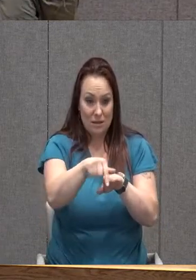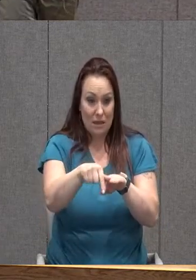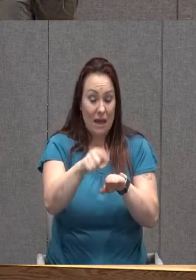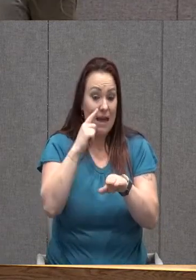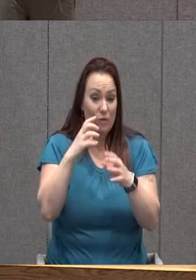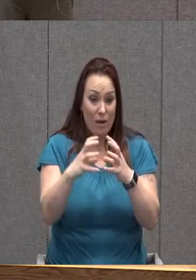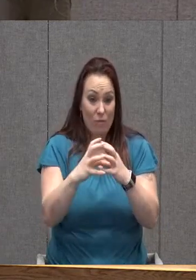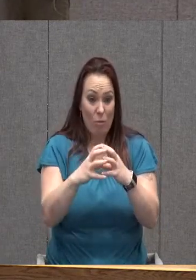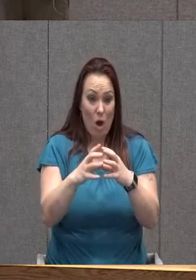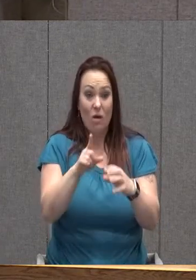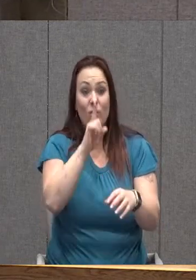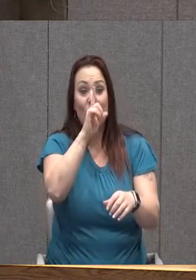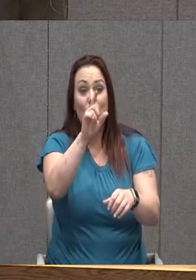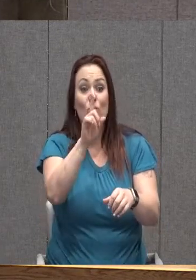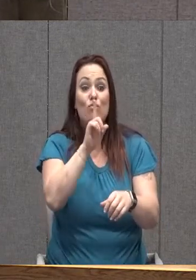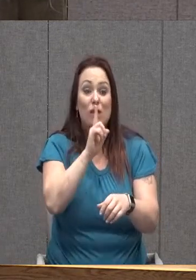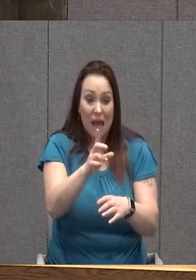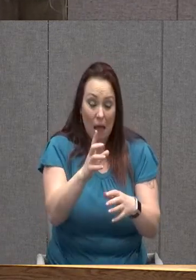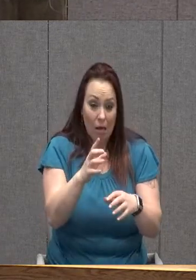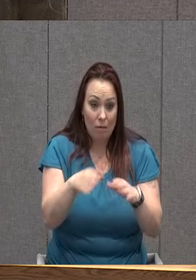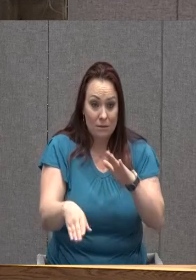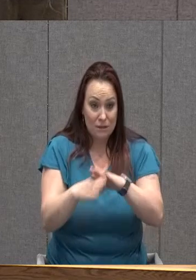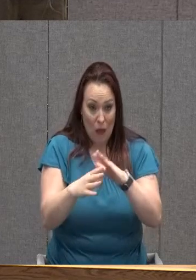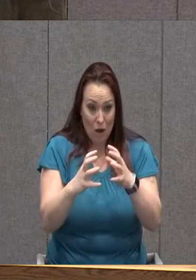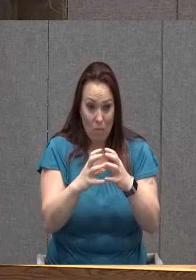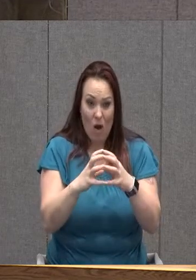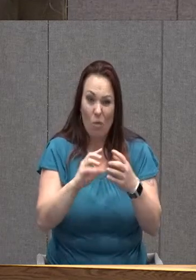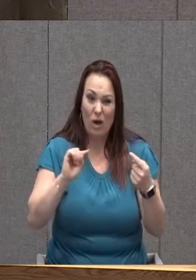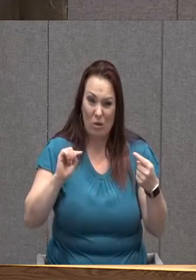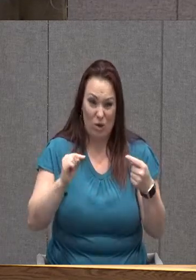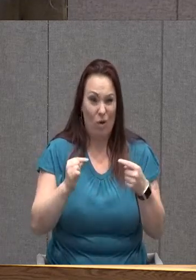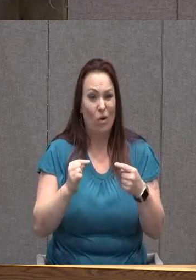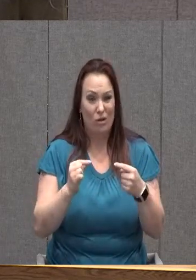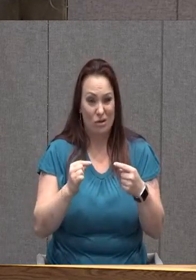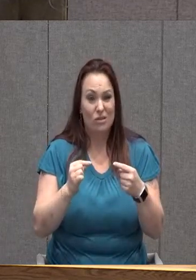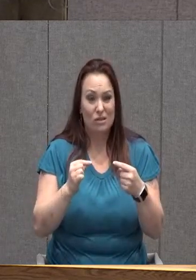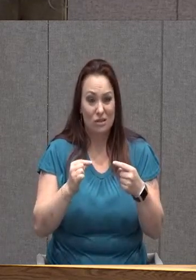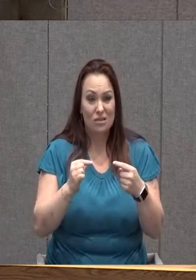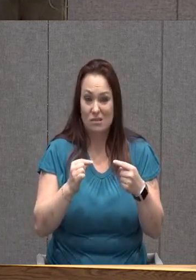it's gonna hurt, and we don't want you to get hurt. What we want you to do is to actually